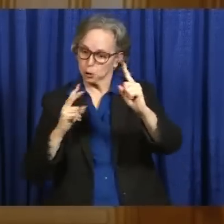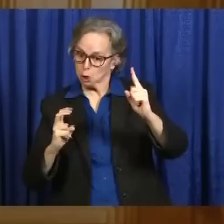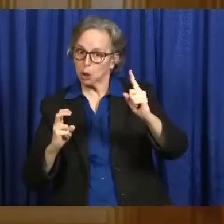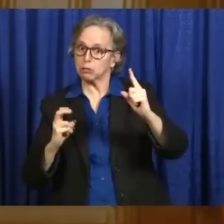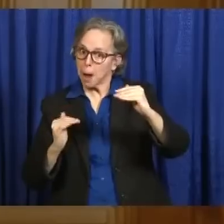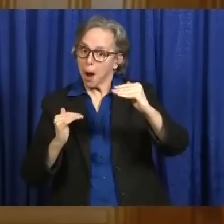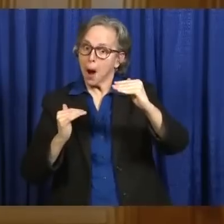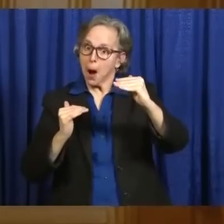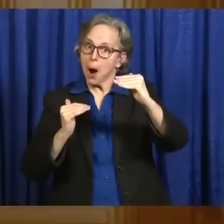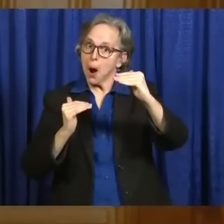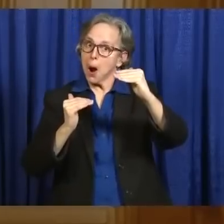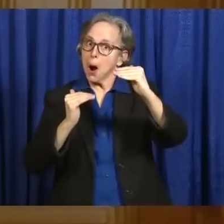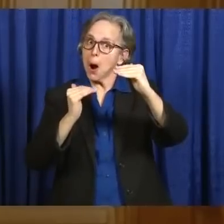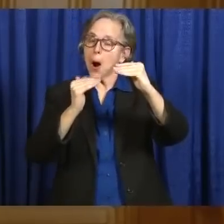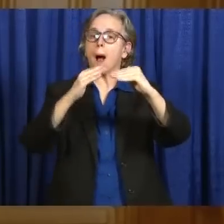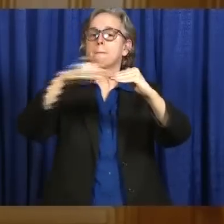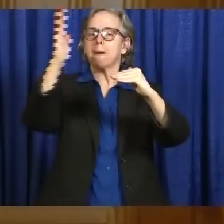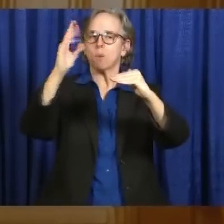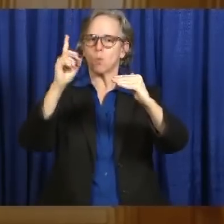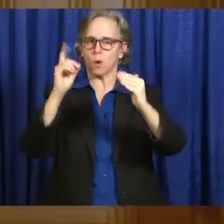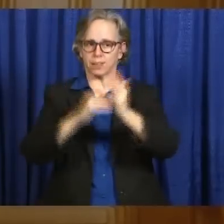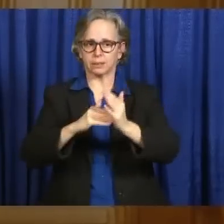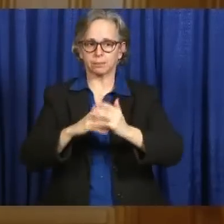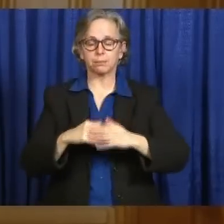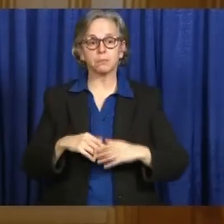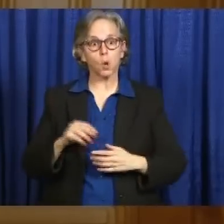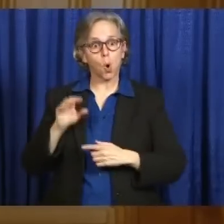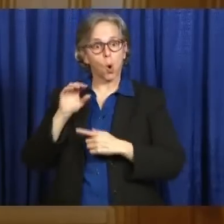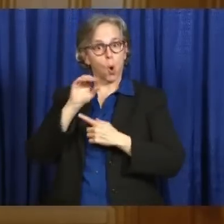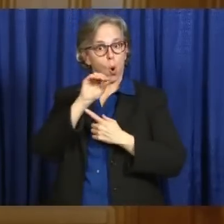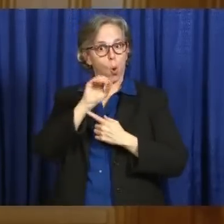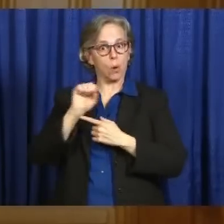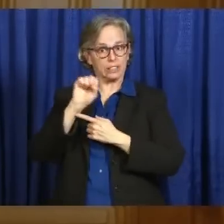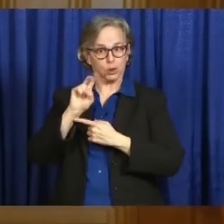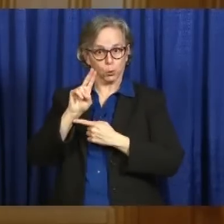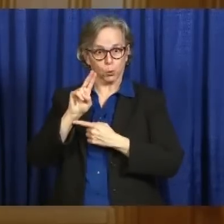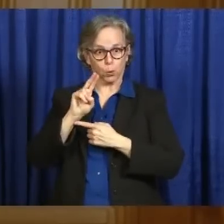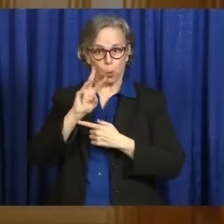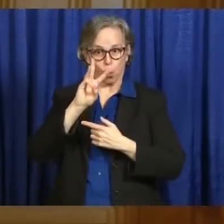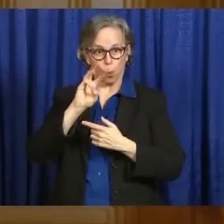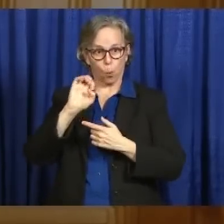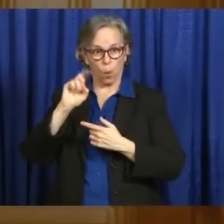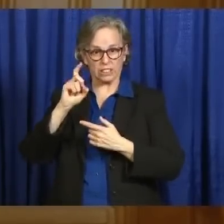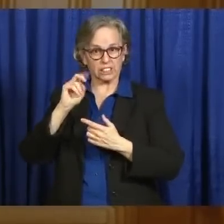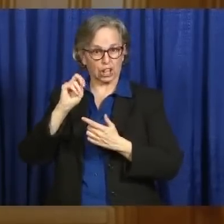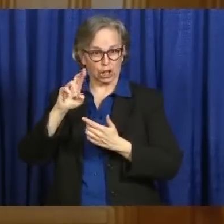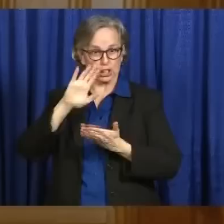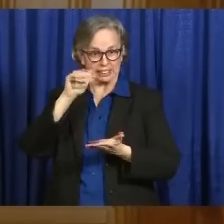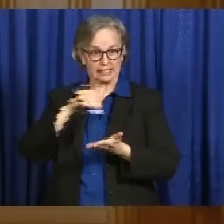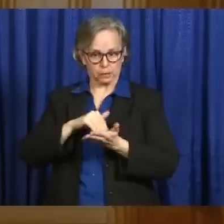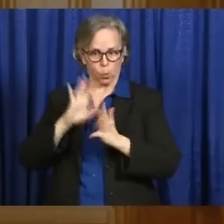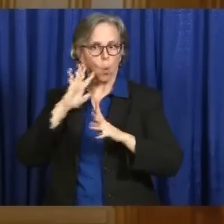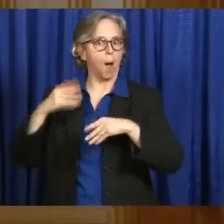HOWEVER, WHEN THE INFRASTRUCTURE IS MOVED OUT OVER THE NEXT COUPLE OF DAYS, THE GOAL WILL BE TO PROCESS